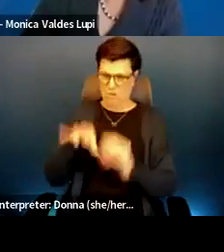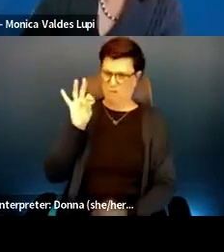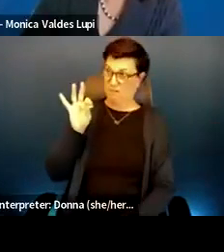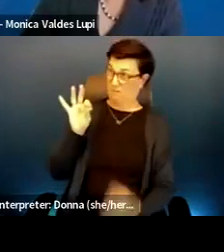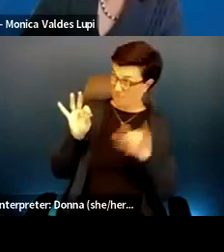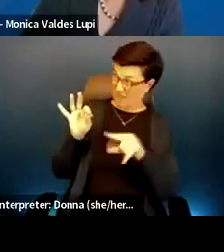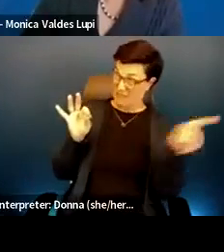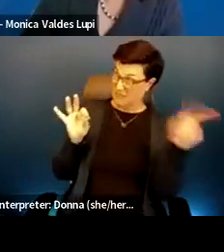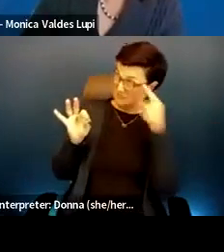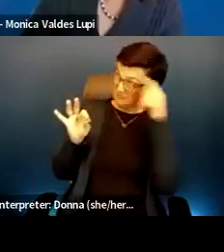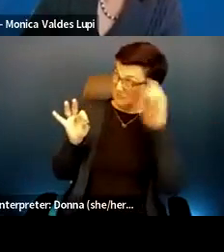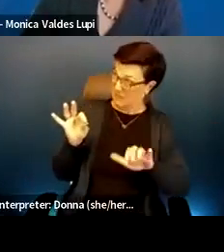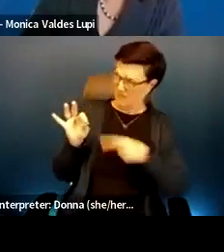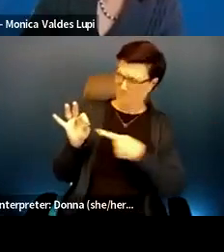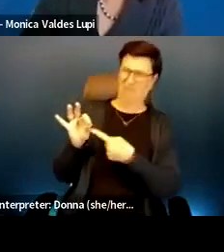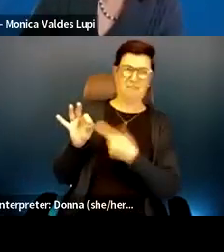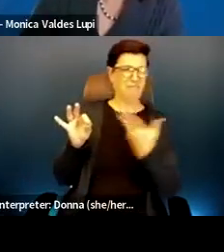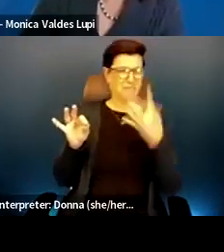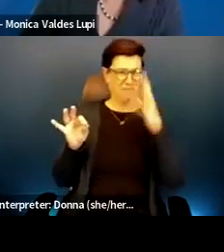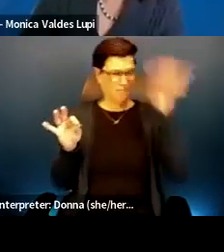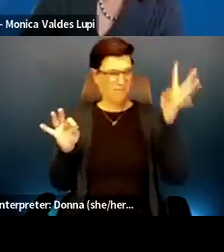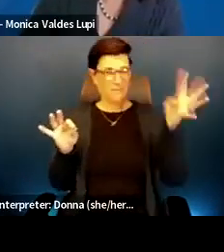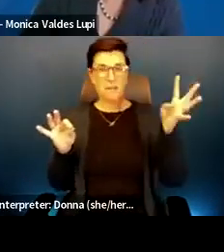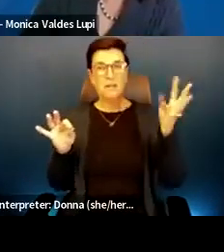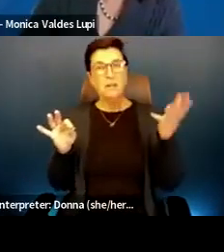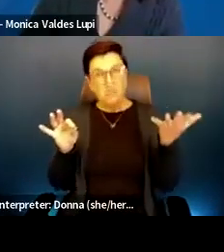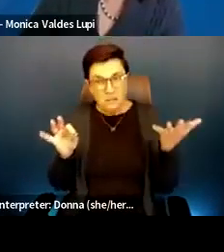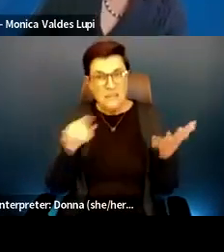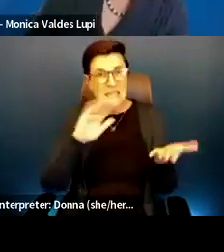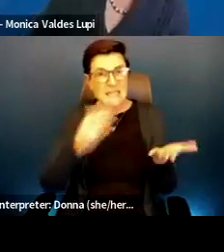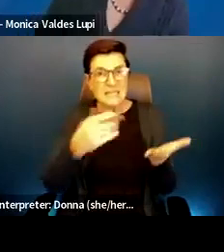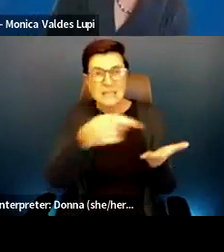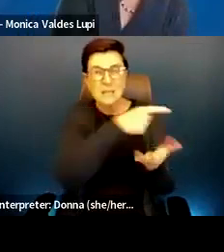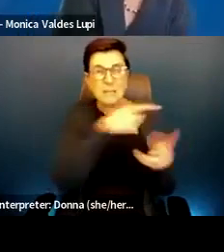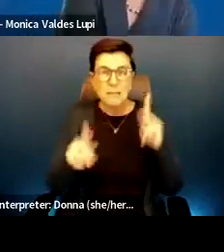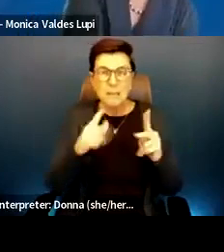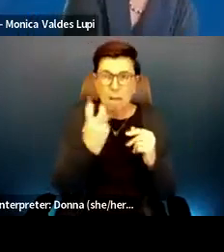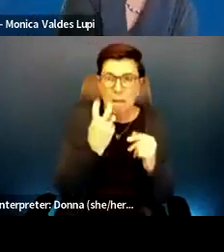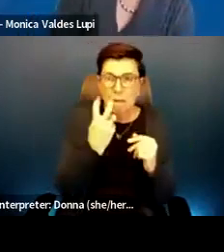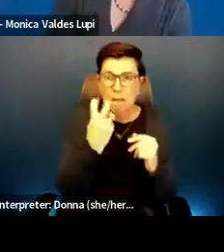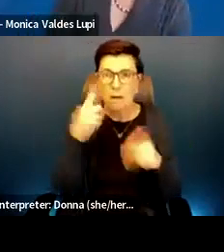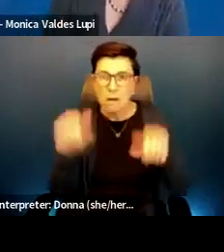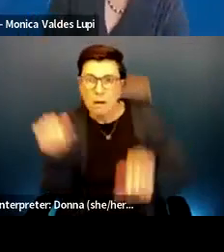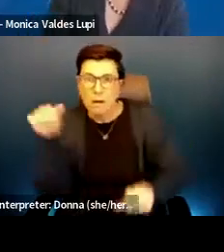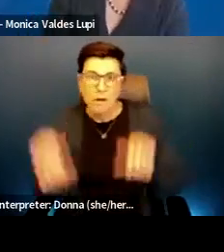to know what's right. And that also impairs, I think, on the political side,